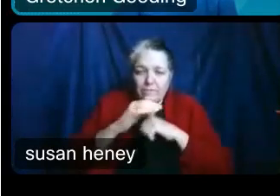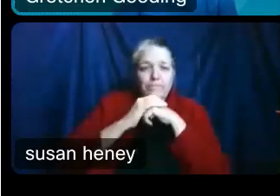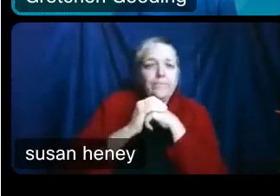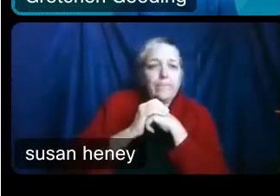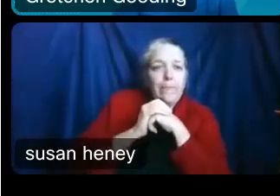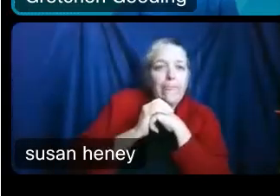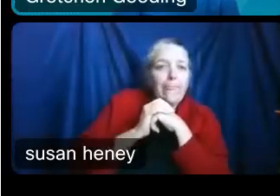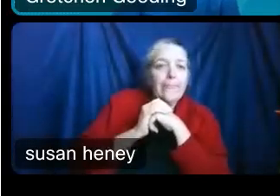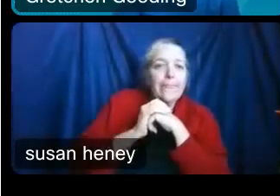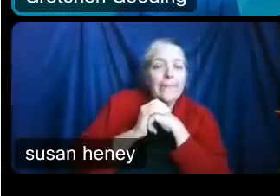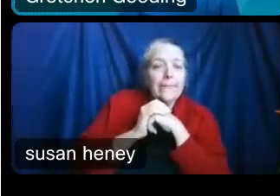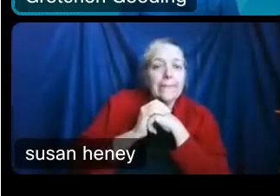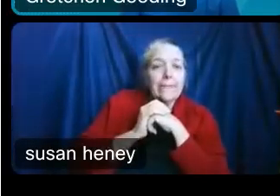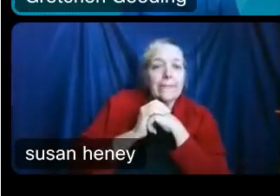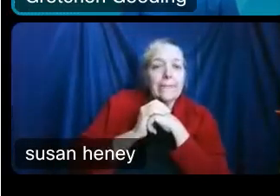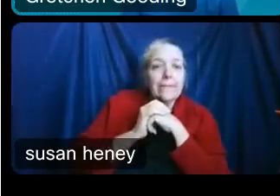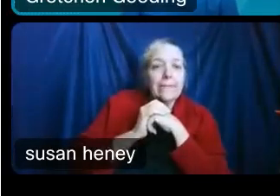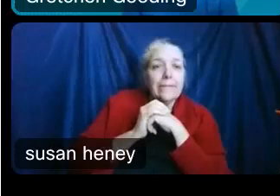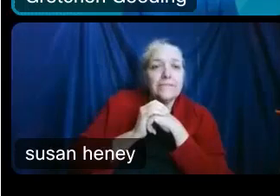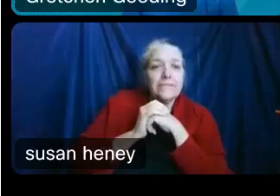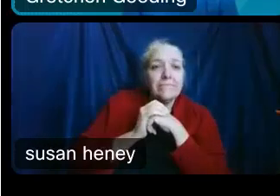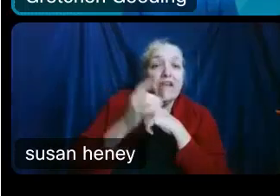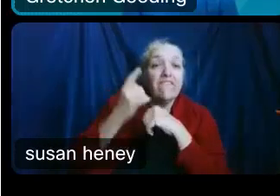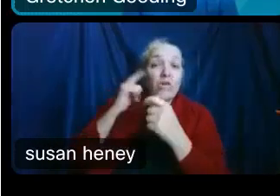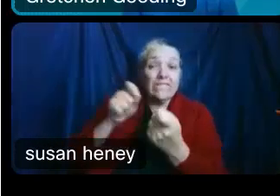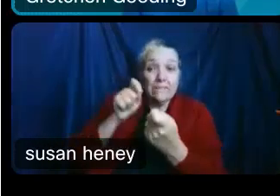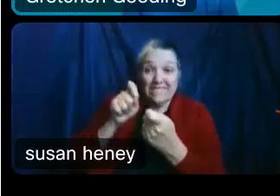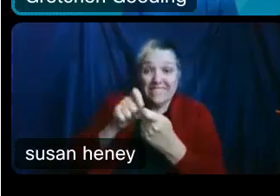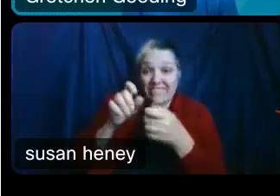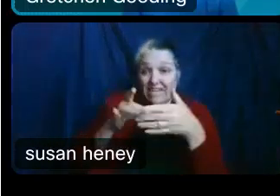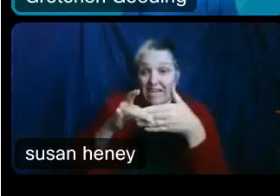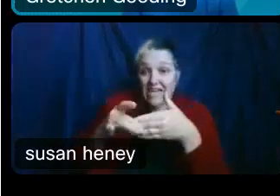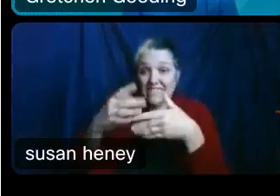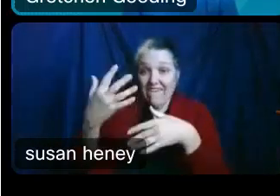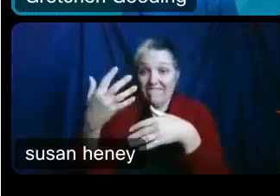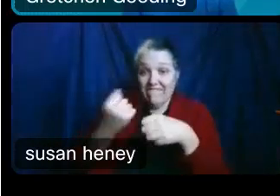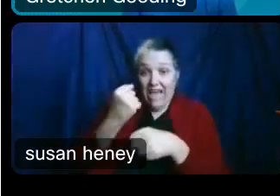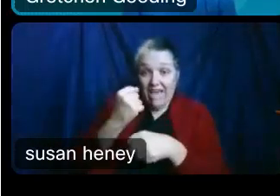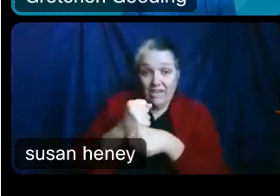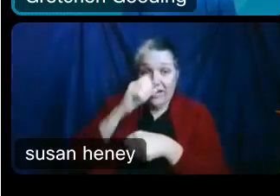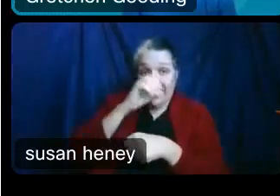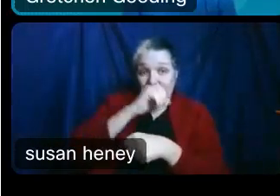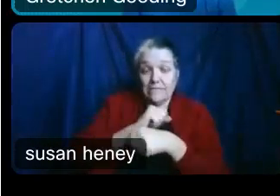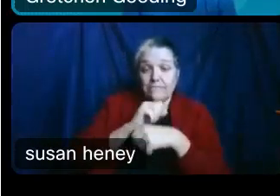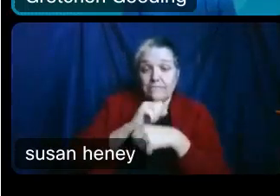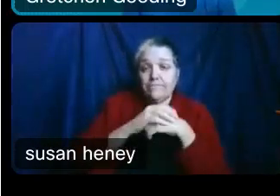For specific guidance on 5-year estimates, first, it's important to understand the concept